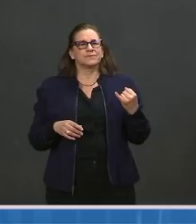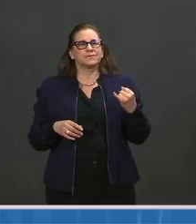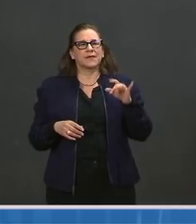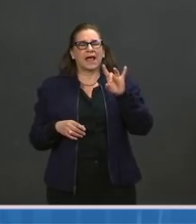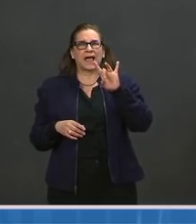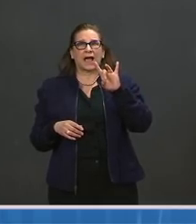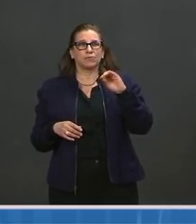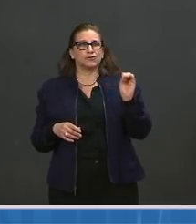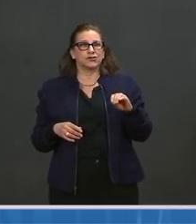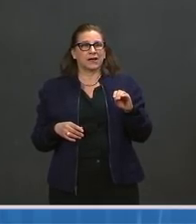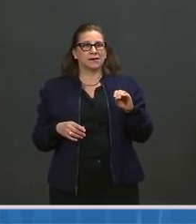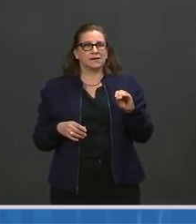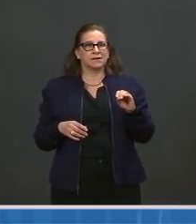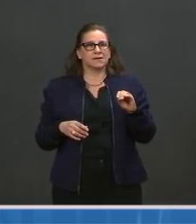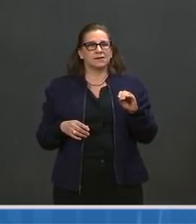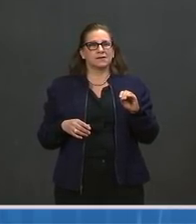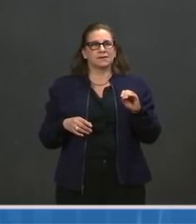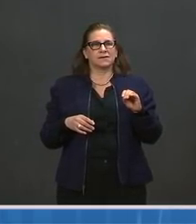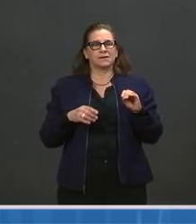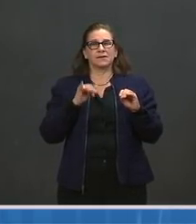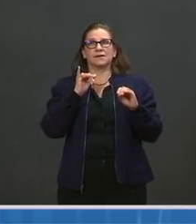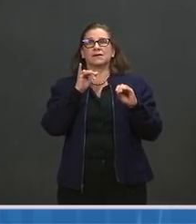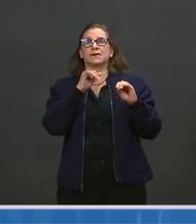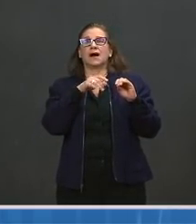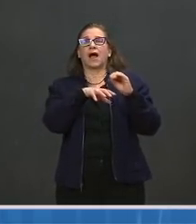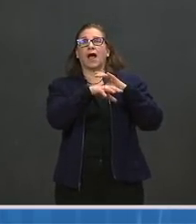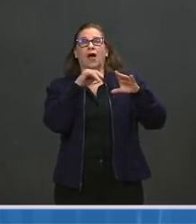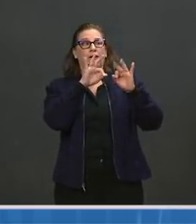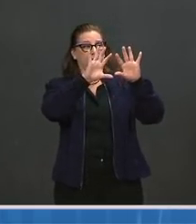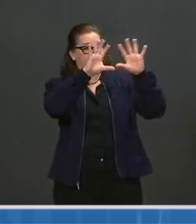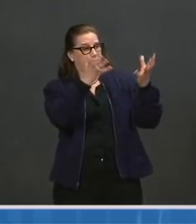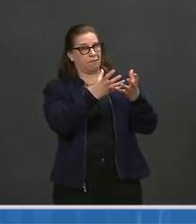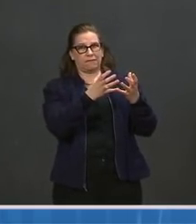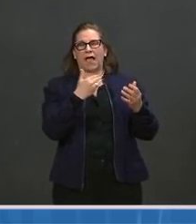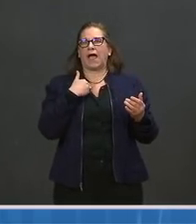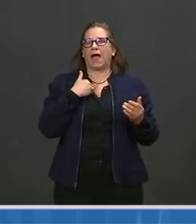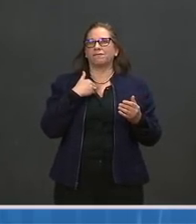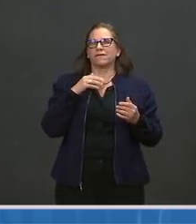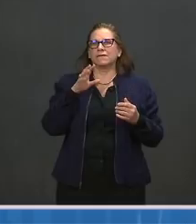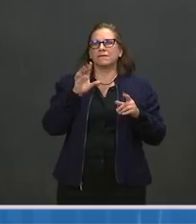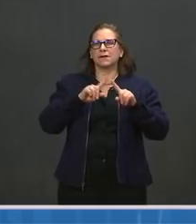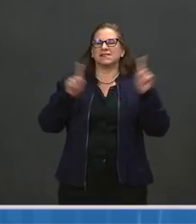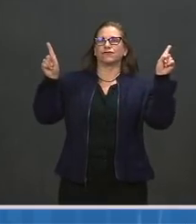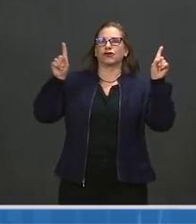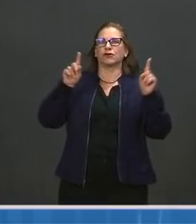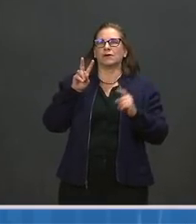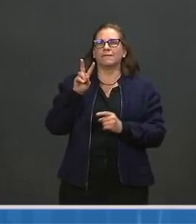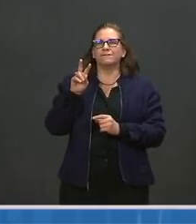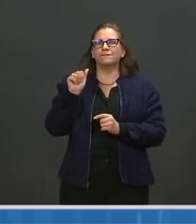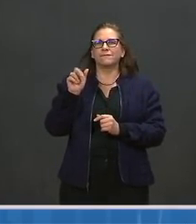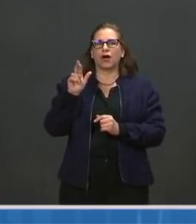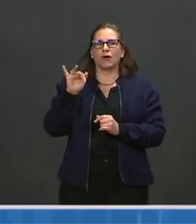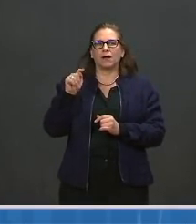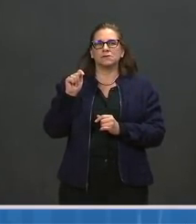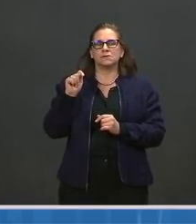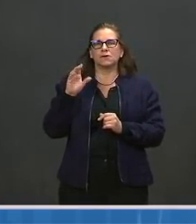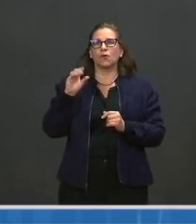and spend time with our family, friends, and loved ones. But we must find the fortitude to hang in there